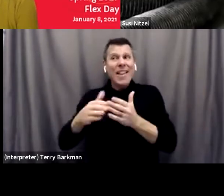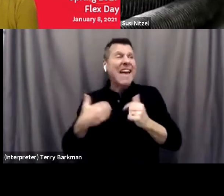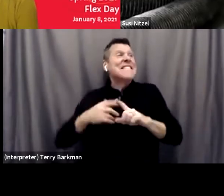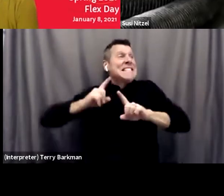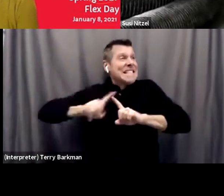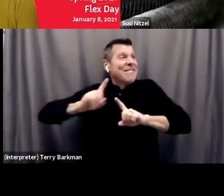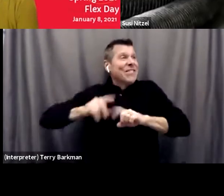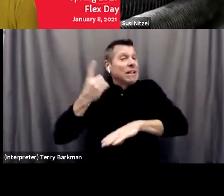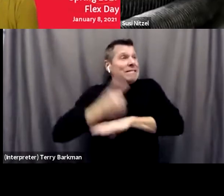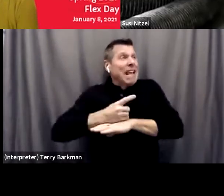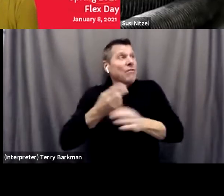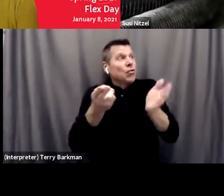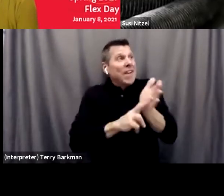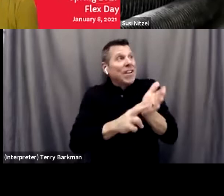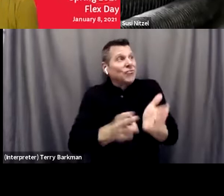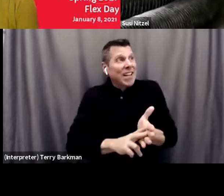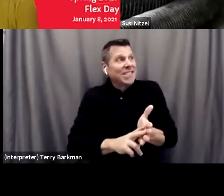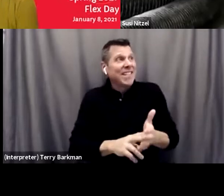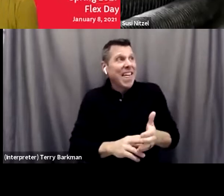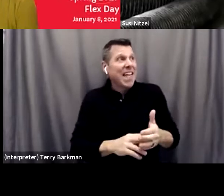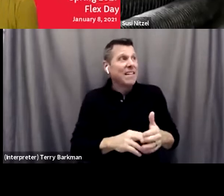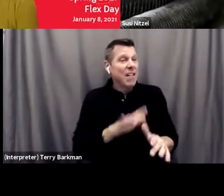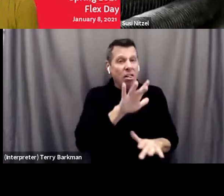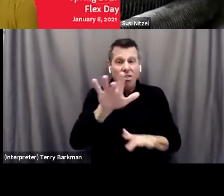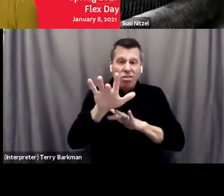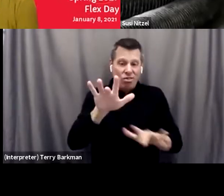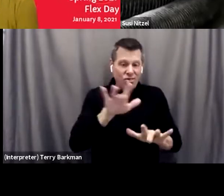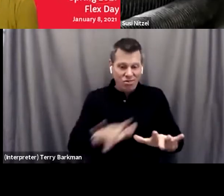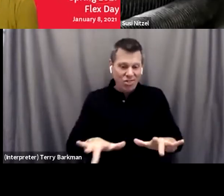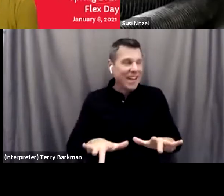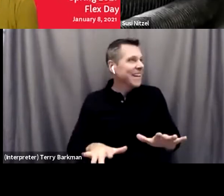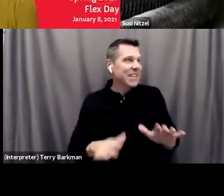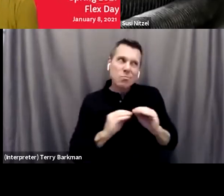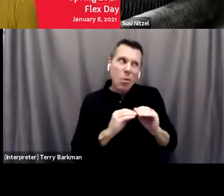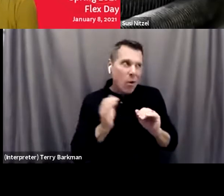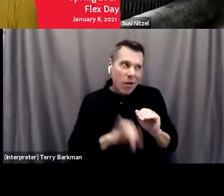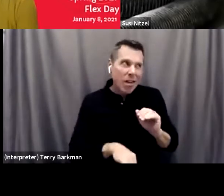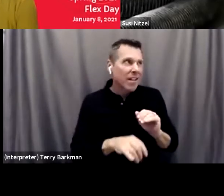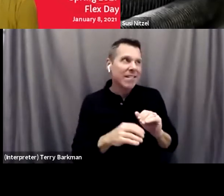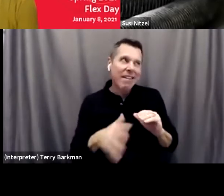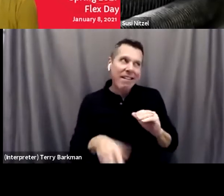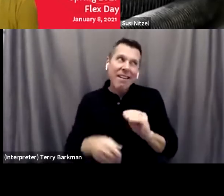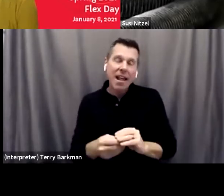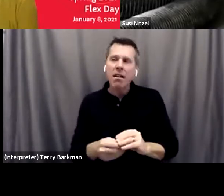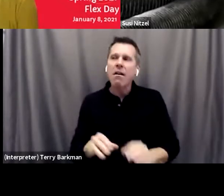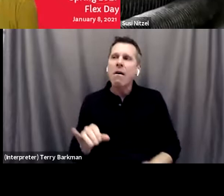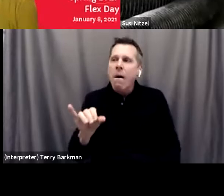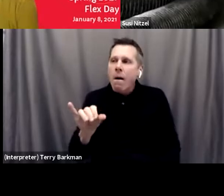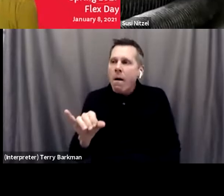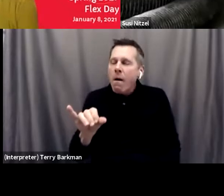there's just more to just, this is the student and they need to be enrolled. So we really got a chance to collaborate so that